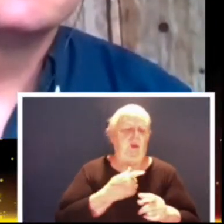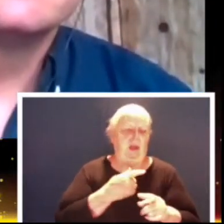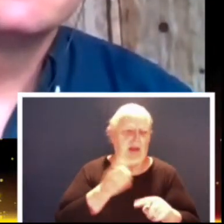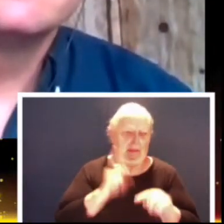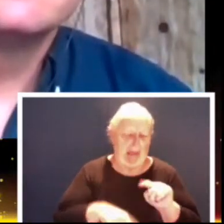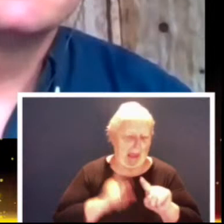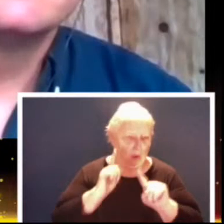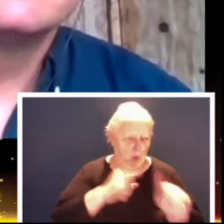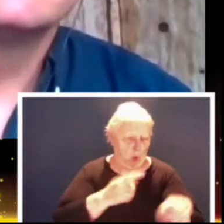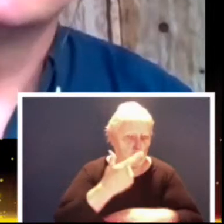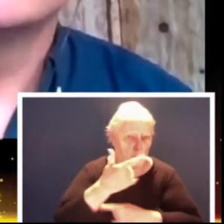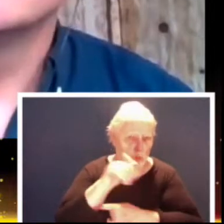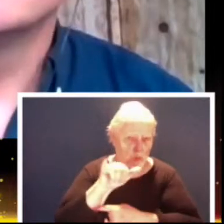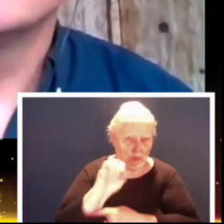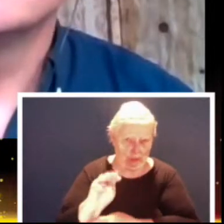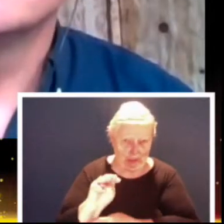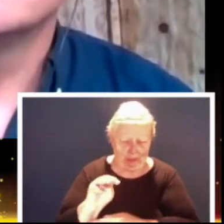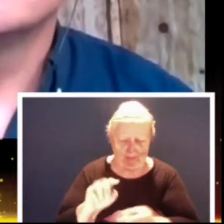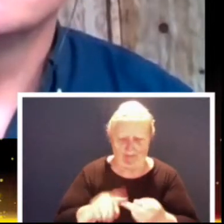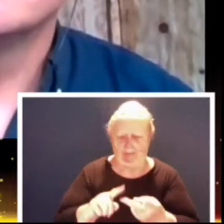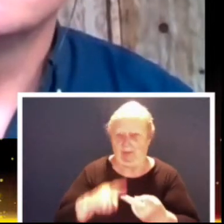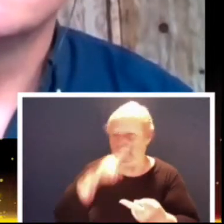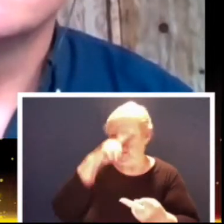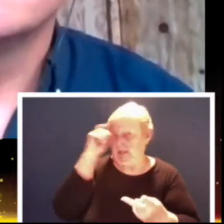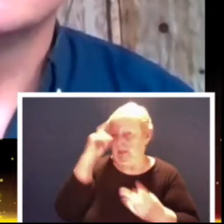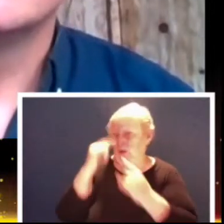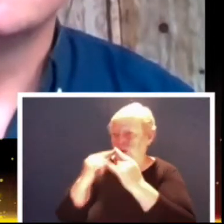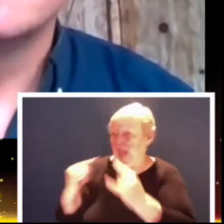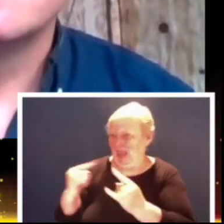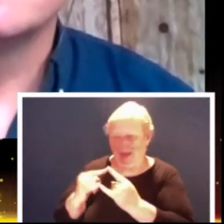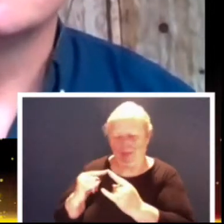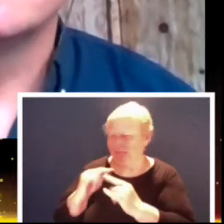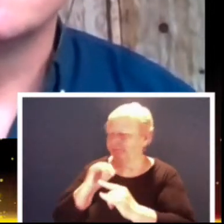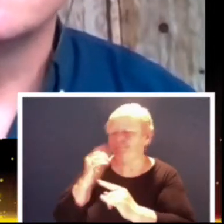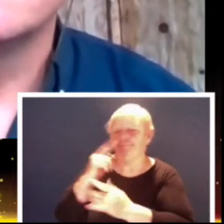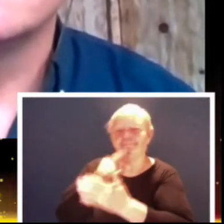in their typical ways. And so inside of that unique chaos of today